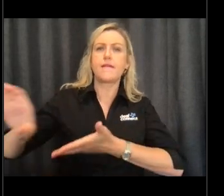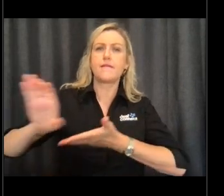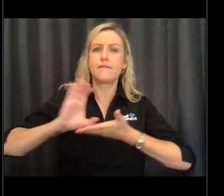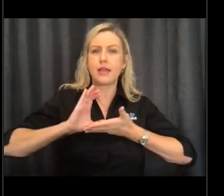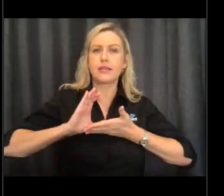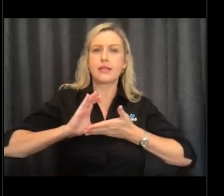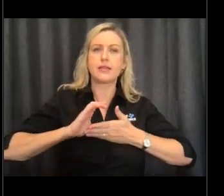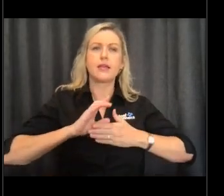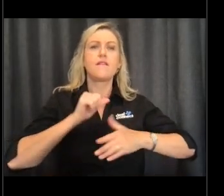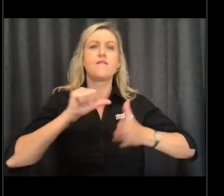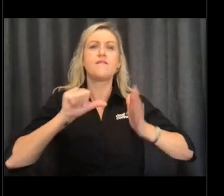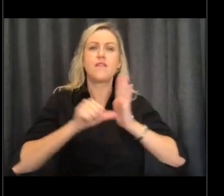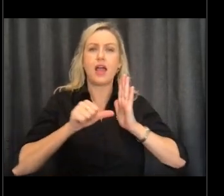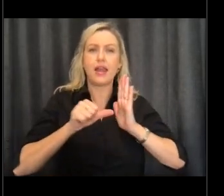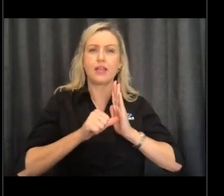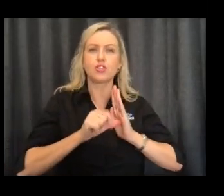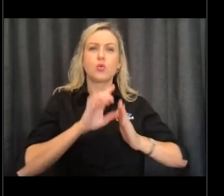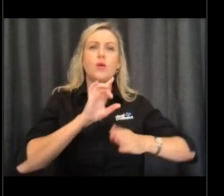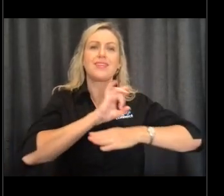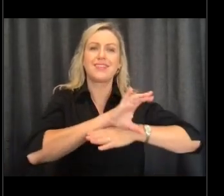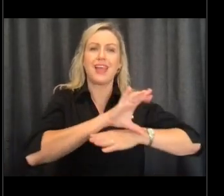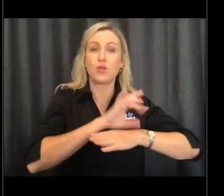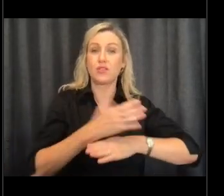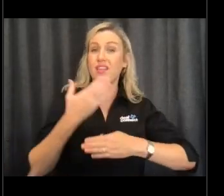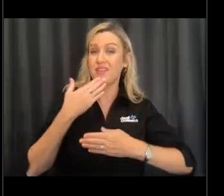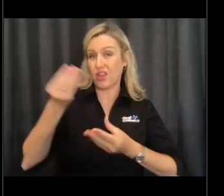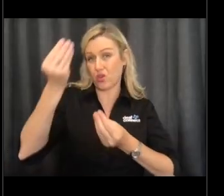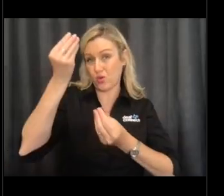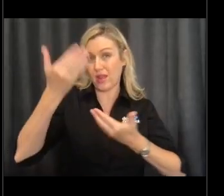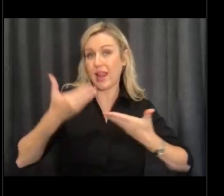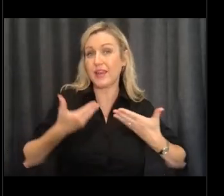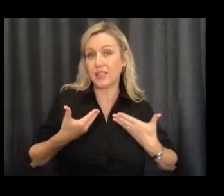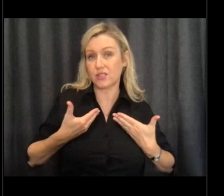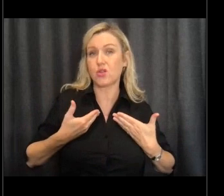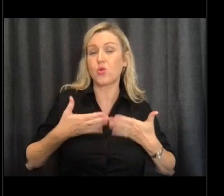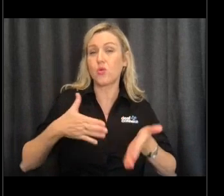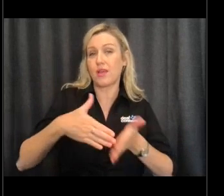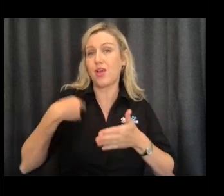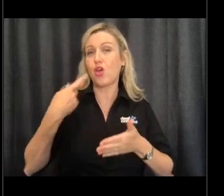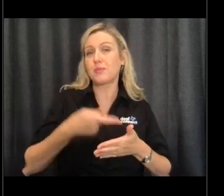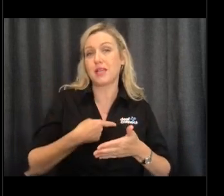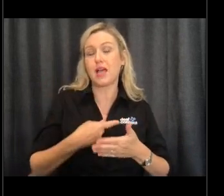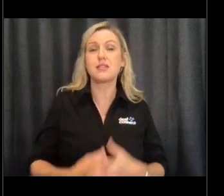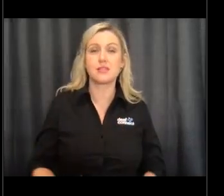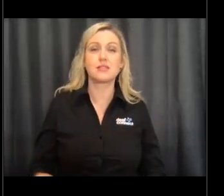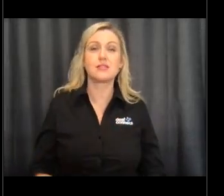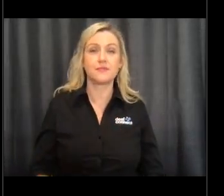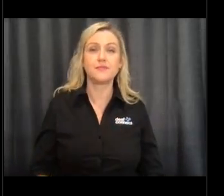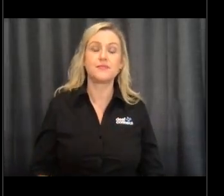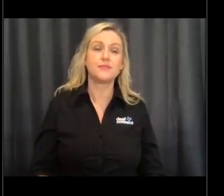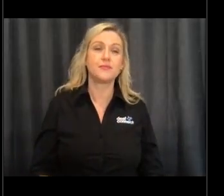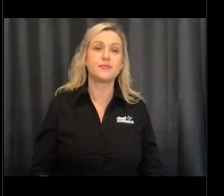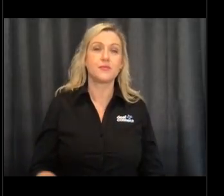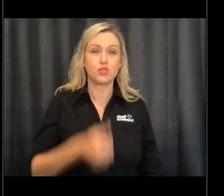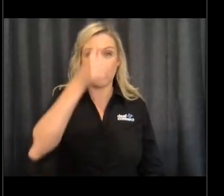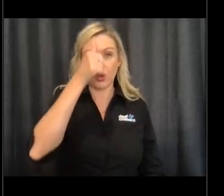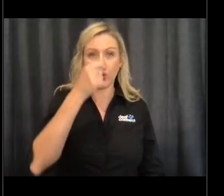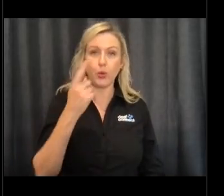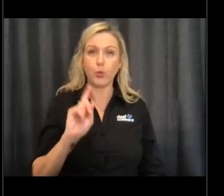Thank you for sharing your role with us today. That's really helpful for us to just get to know what type of information you'll need running through.